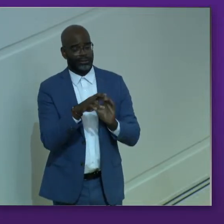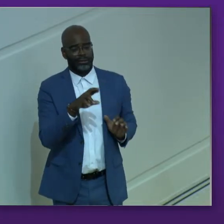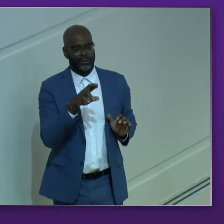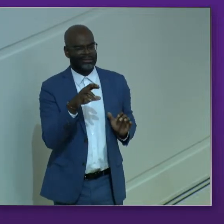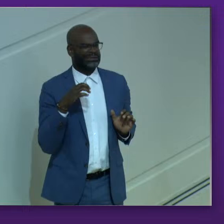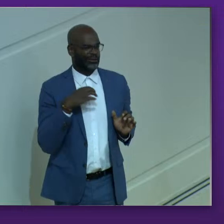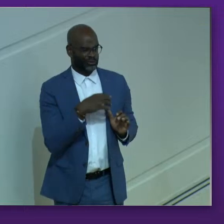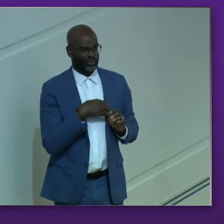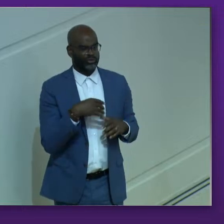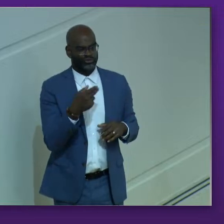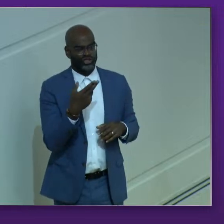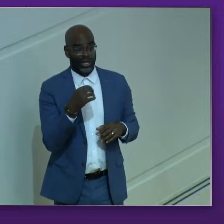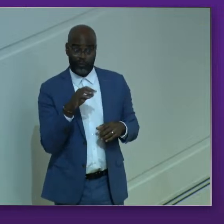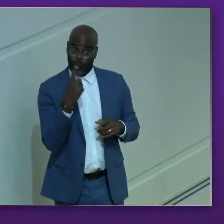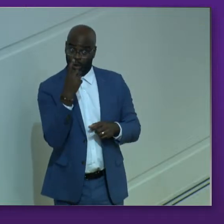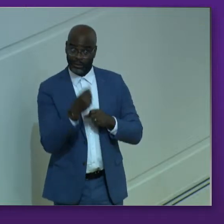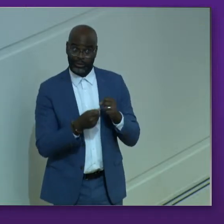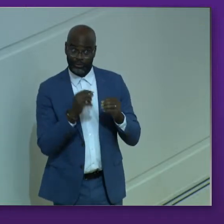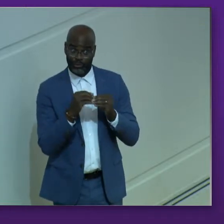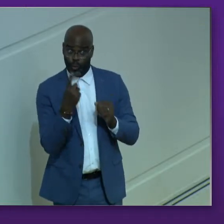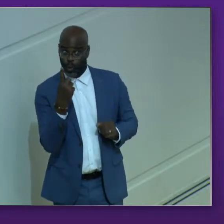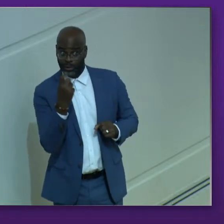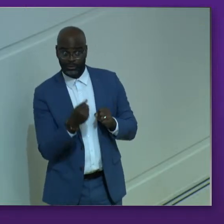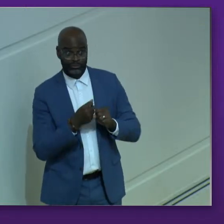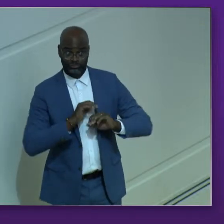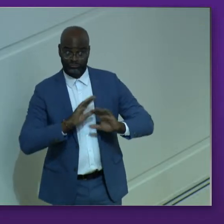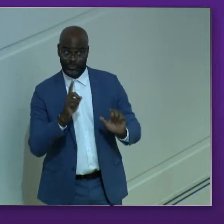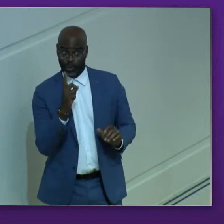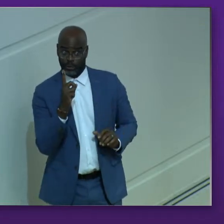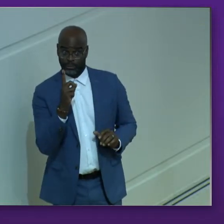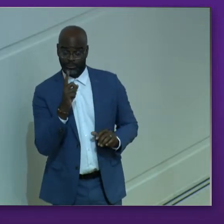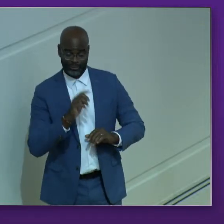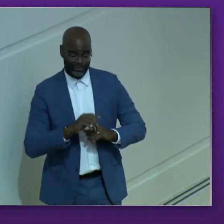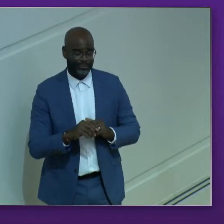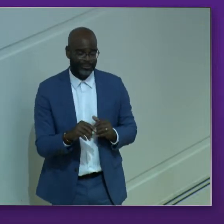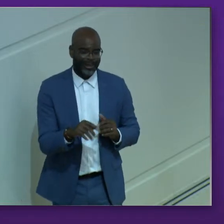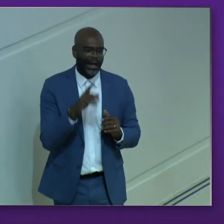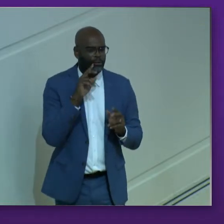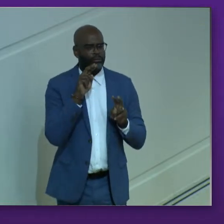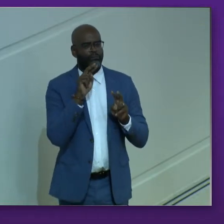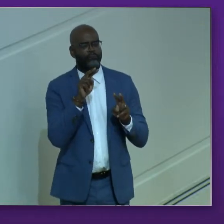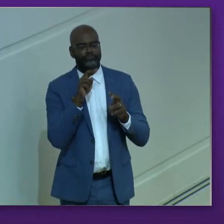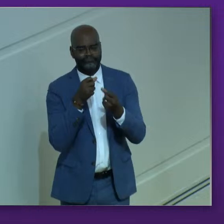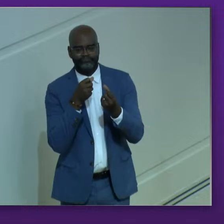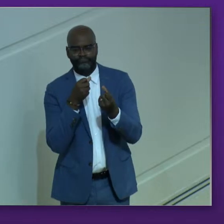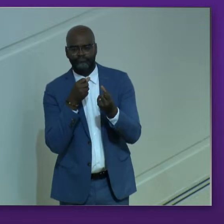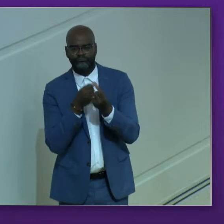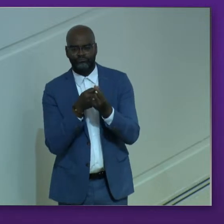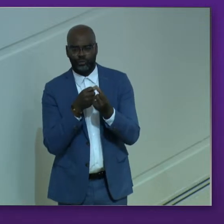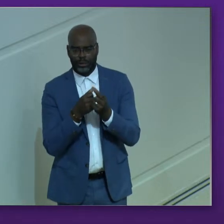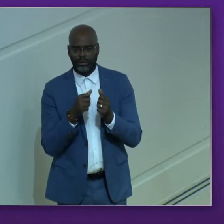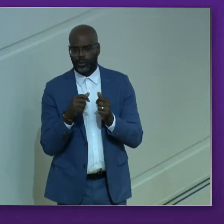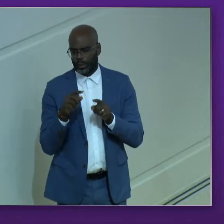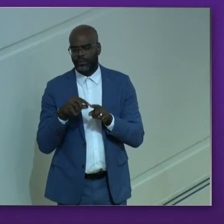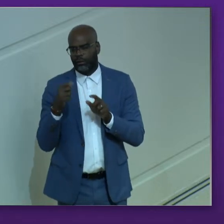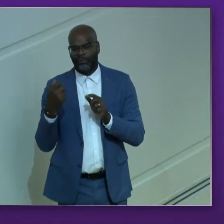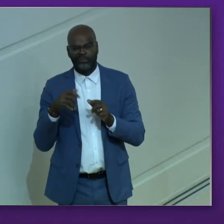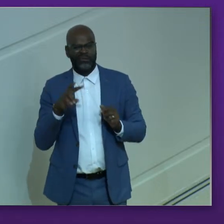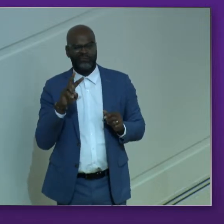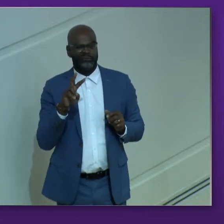AS RECENTLY REELECTED COLLEGE